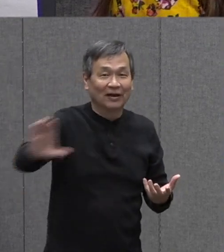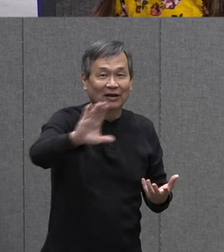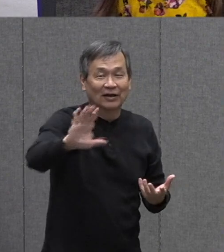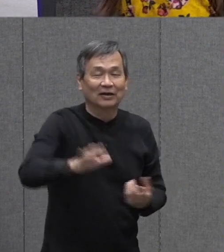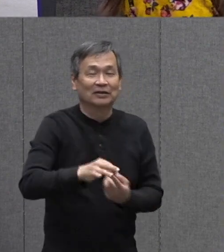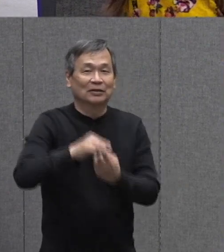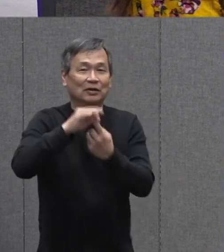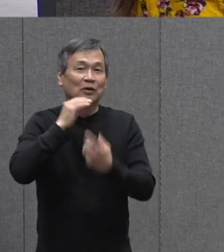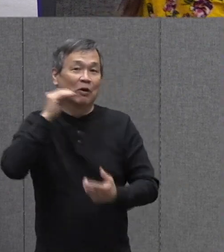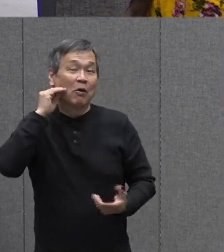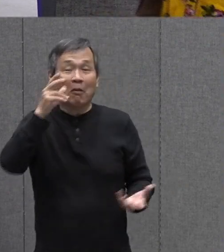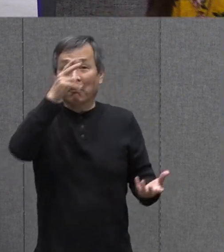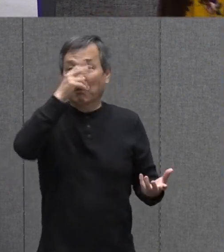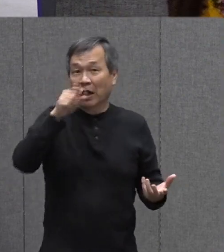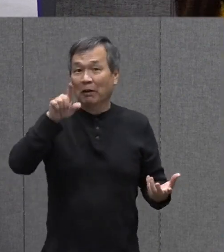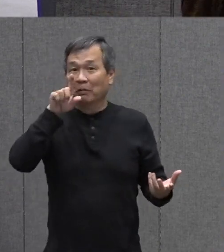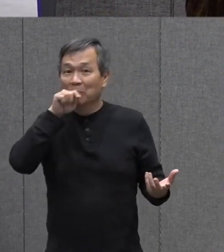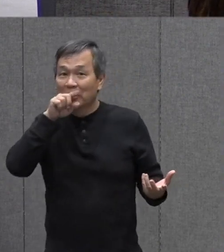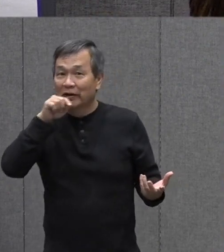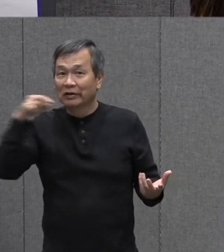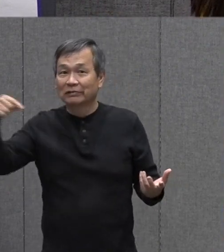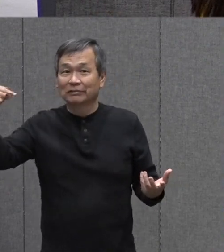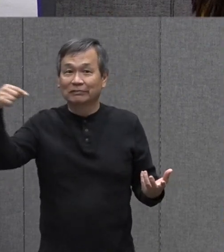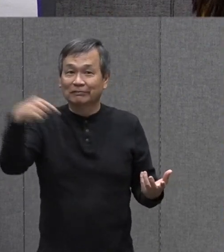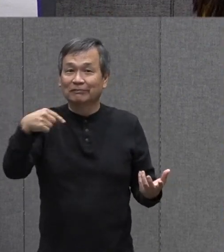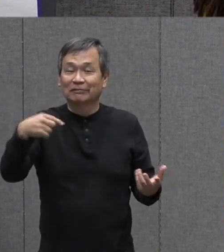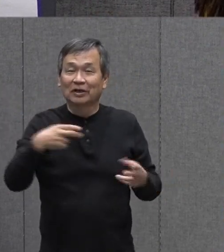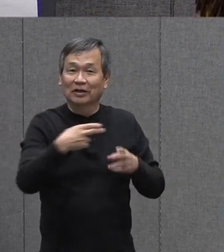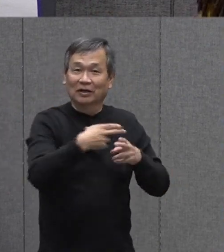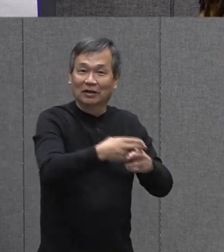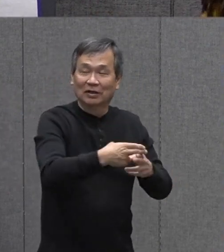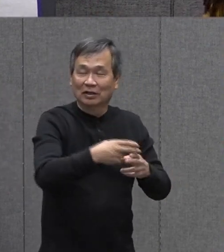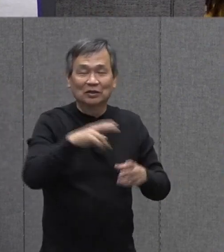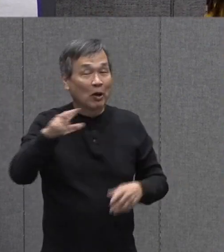"Bugs and birds call the Earth their home". I'm gonna circle bugs and birds.